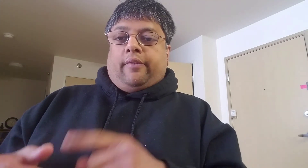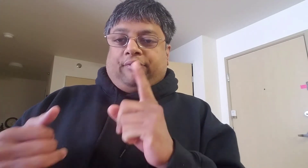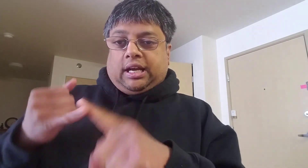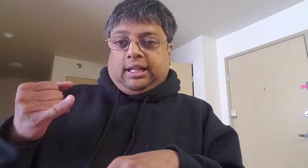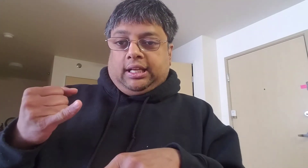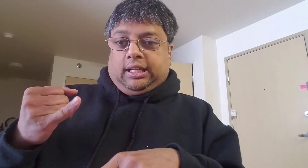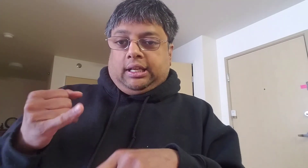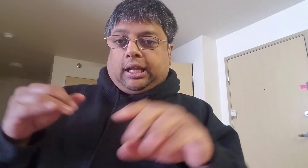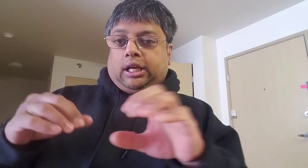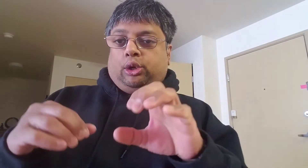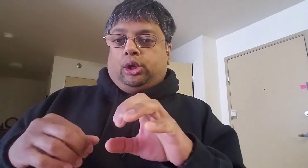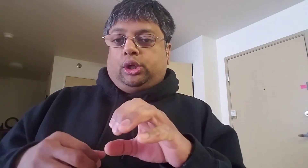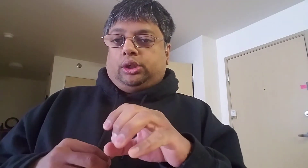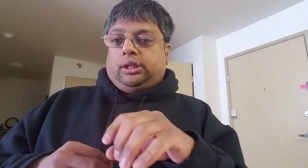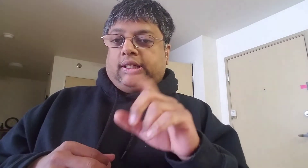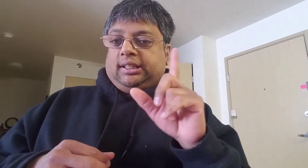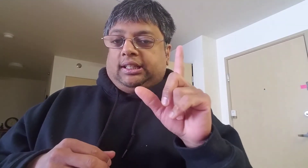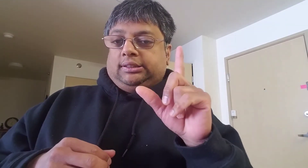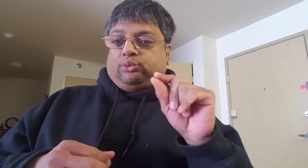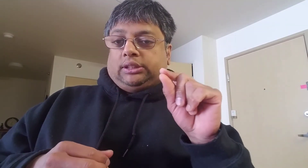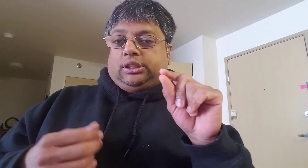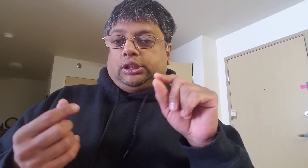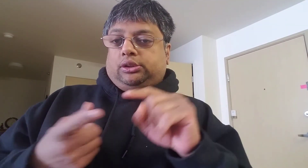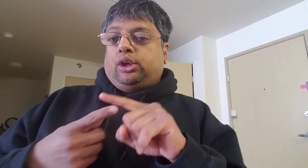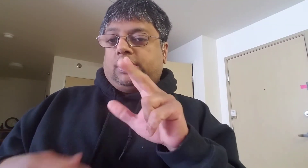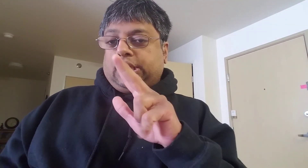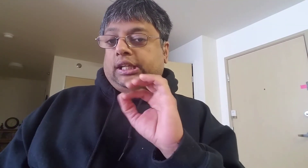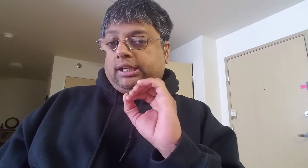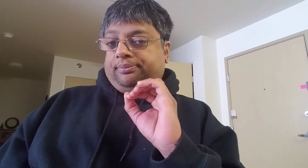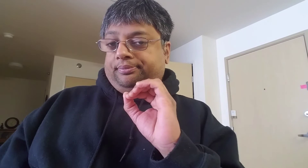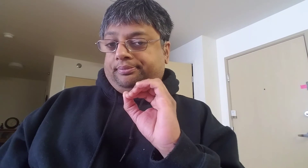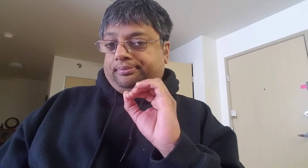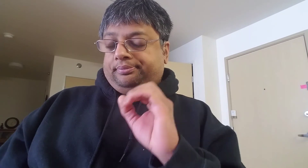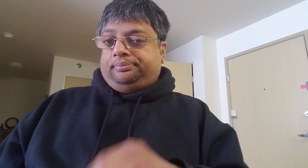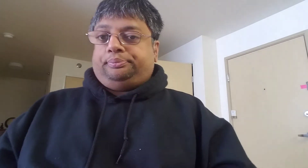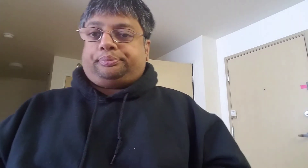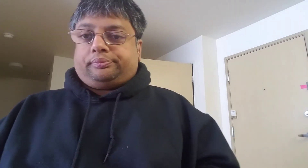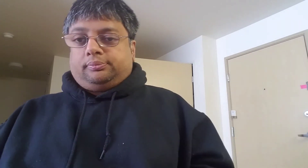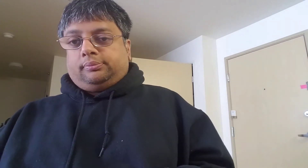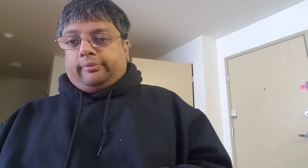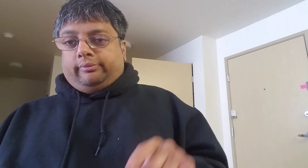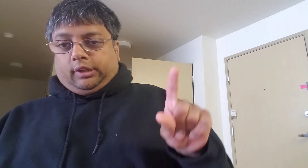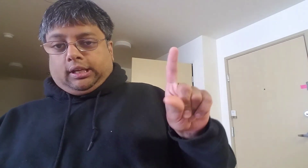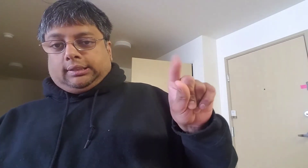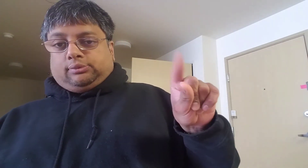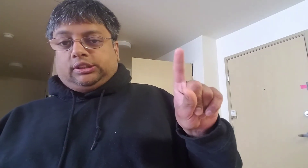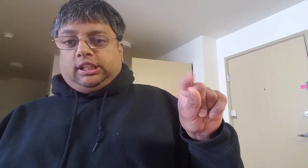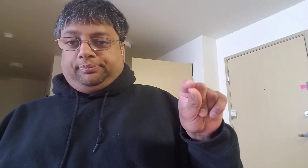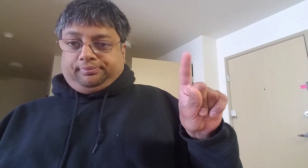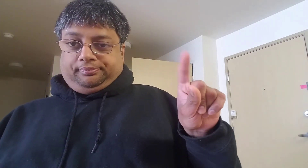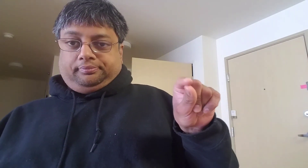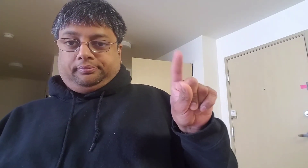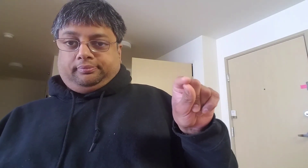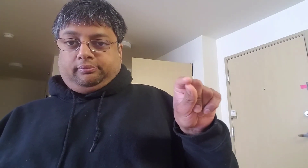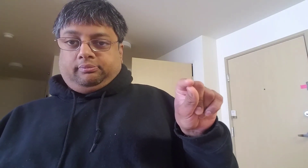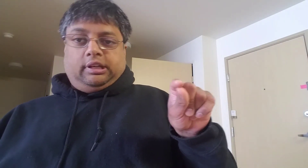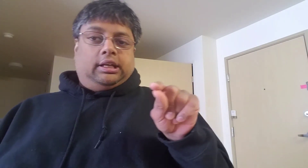Finally... we'll do "Twenty" to "Thirty". "Twenty" (20)